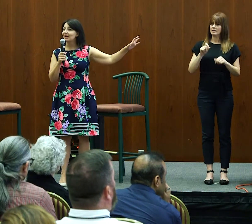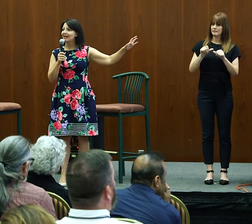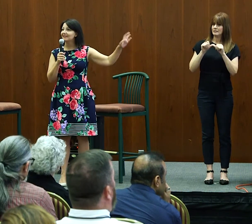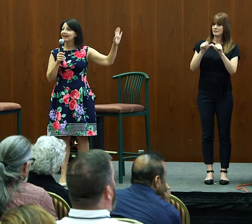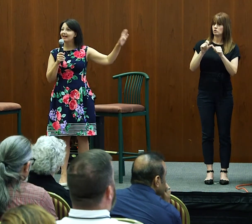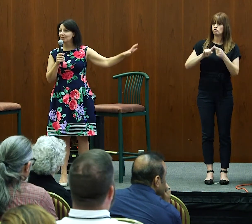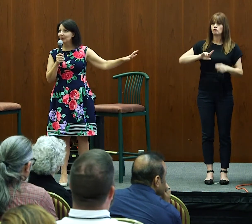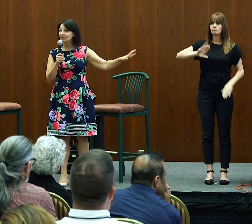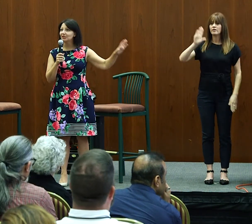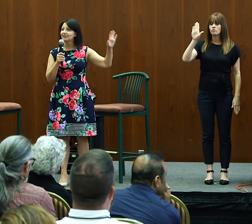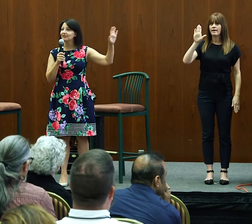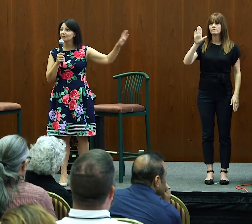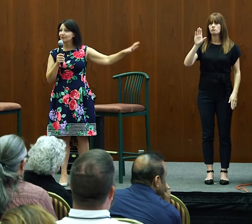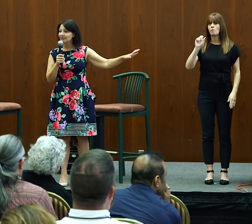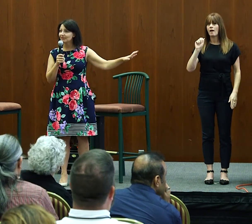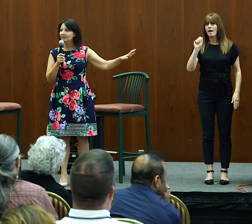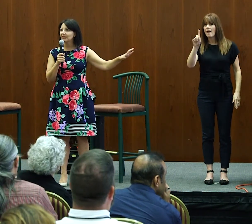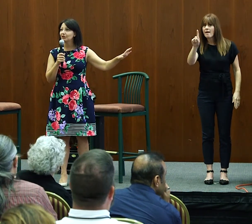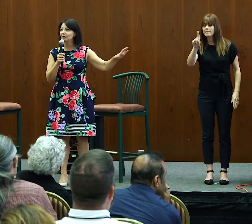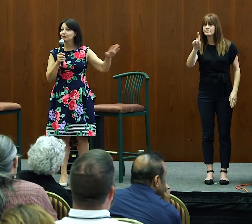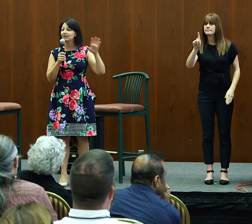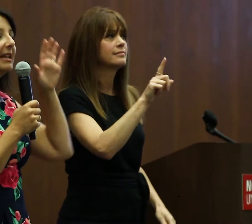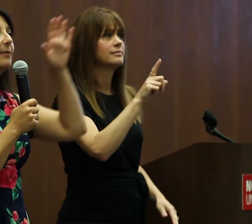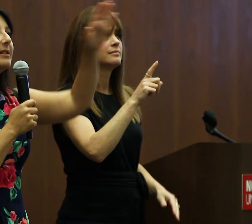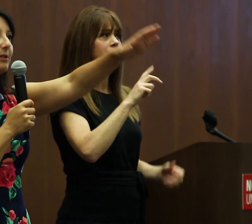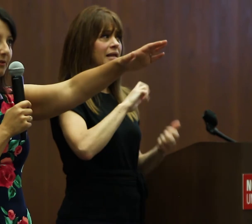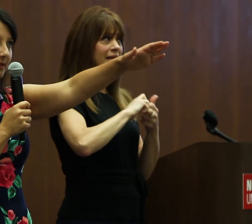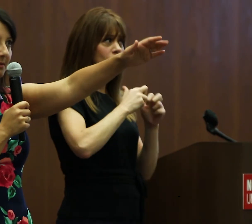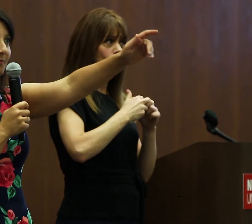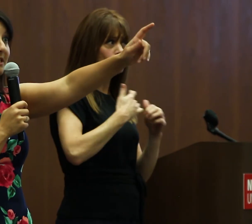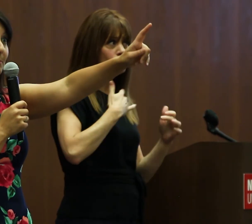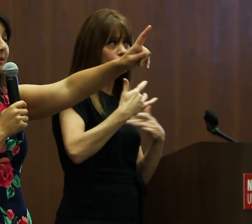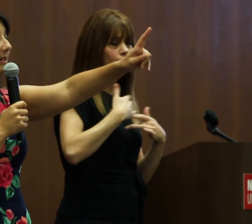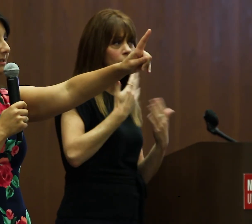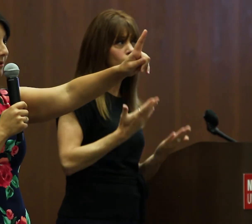our hand to ask questions. To surface those issues. Give us those visibility to